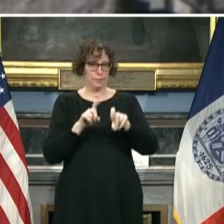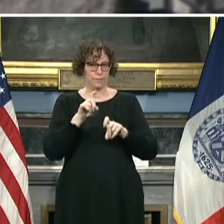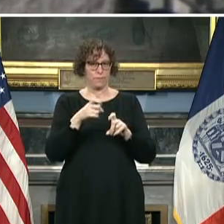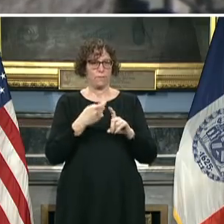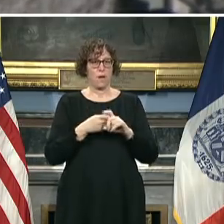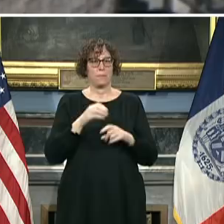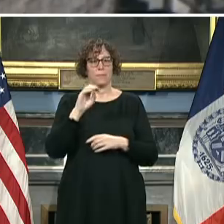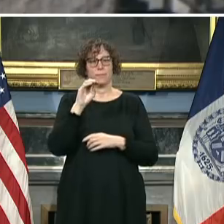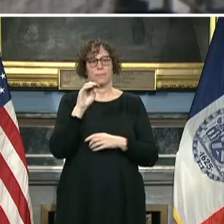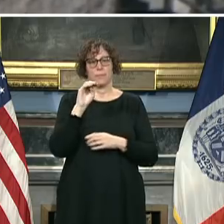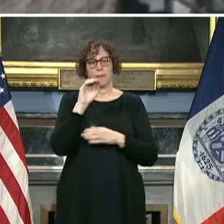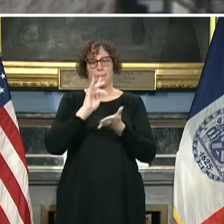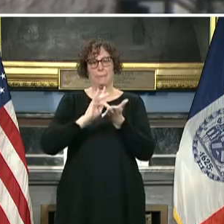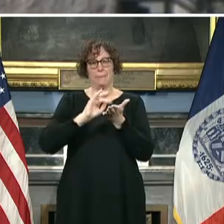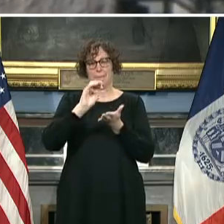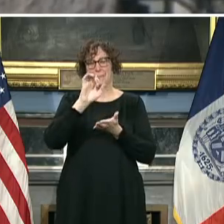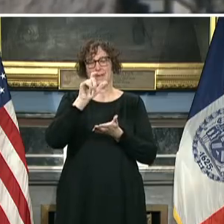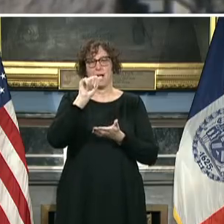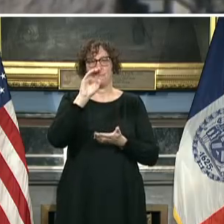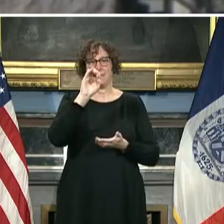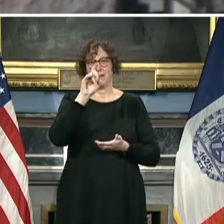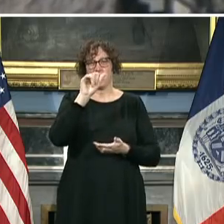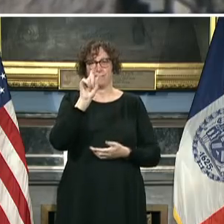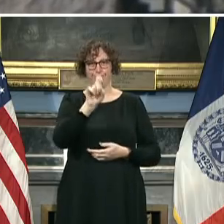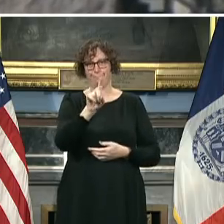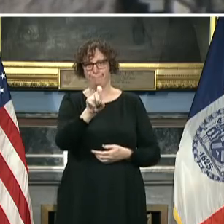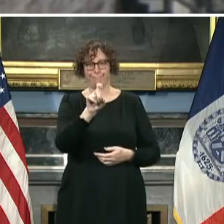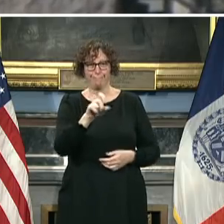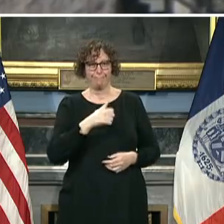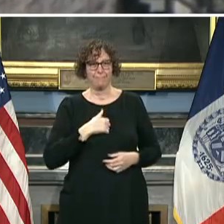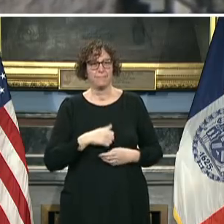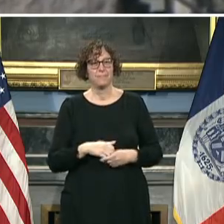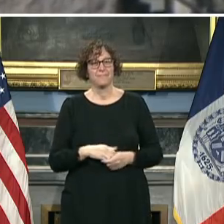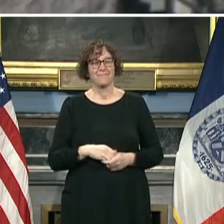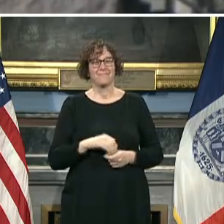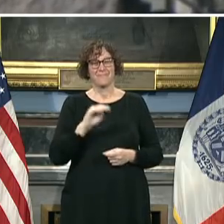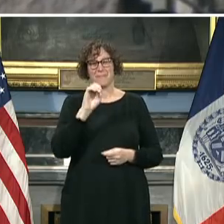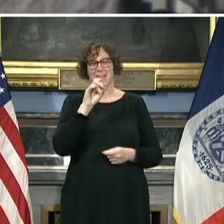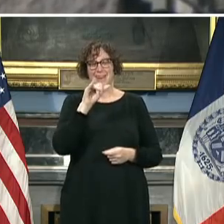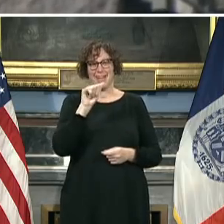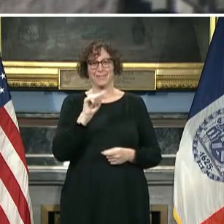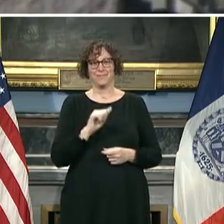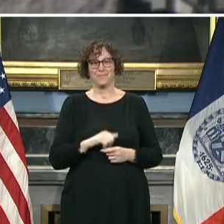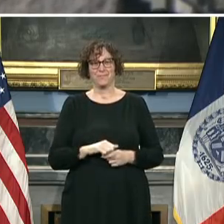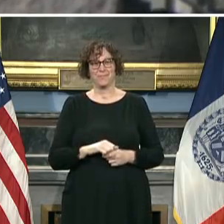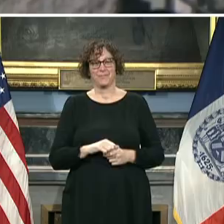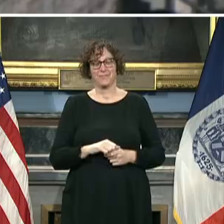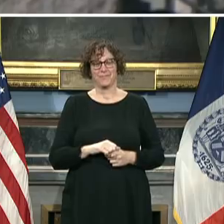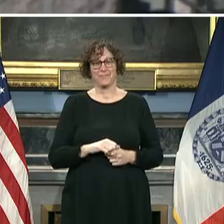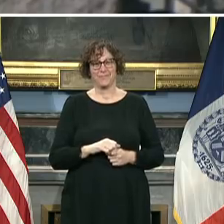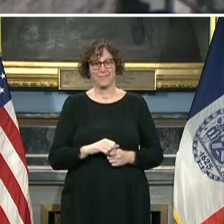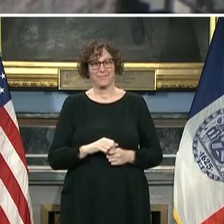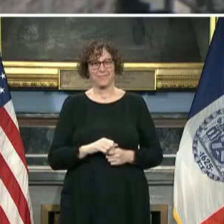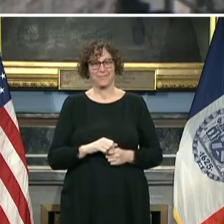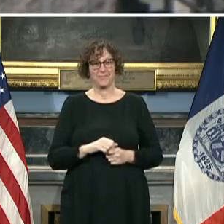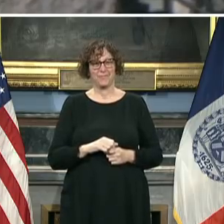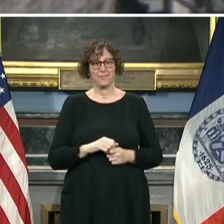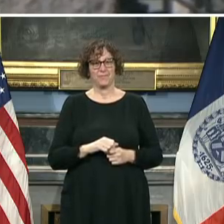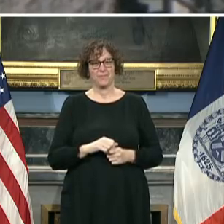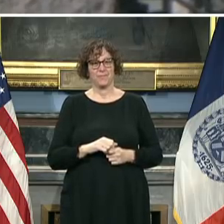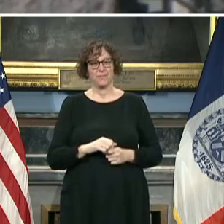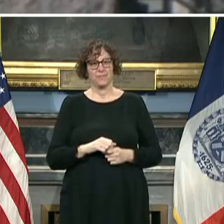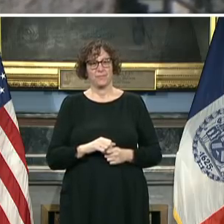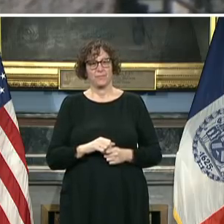WE WILL NOWUR TN